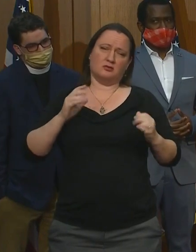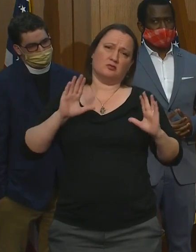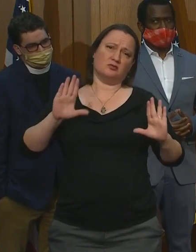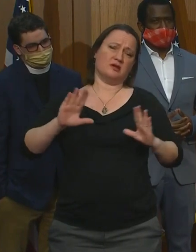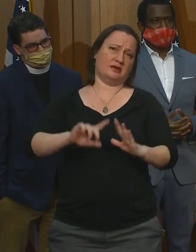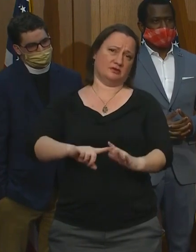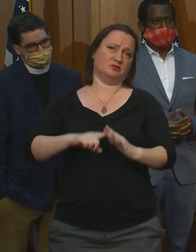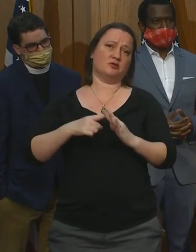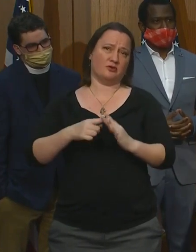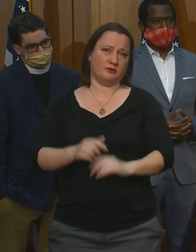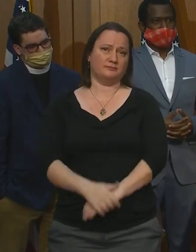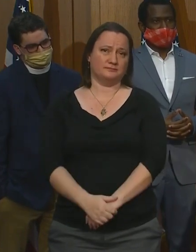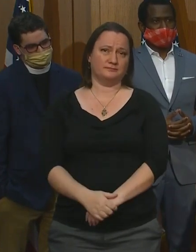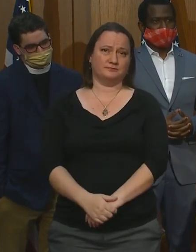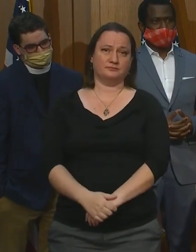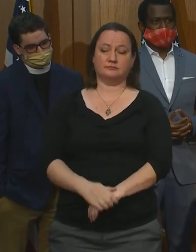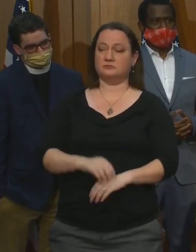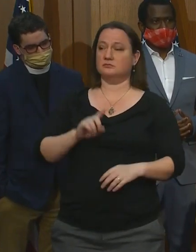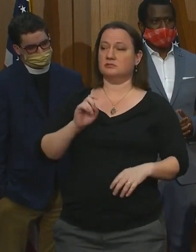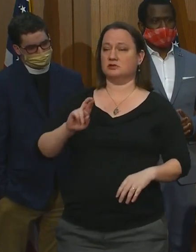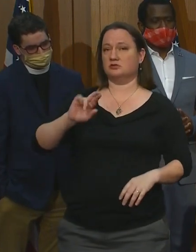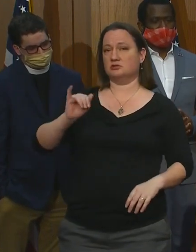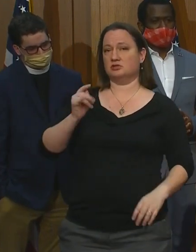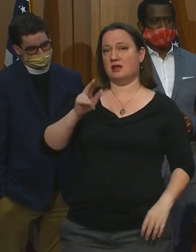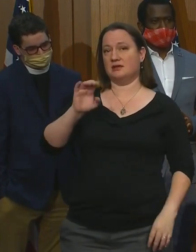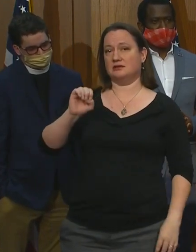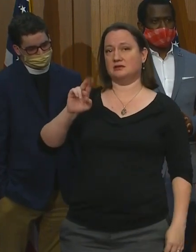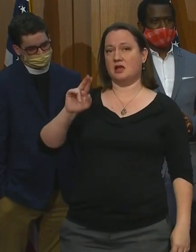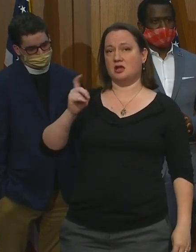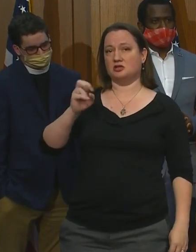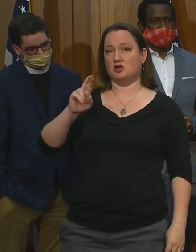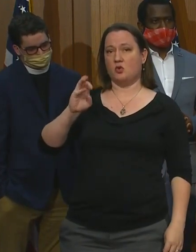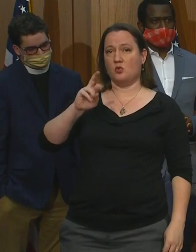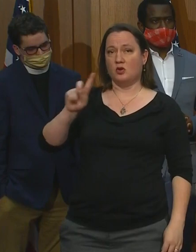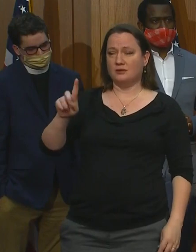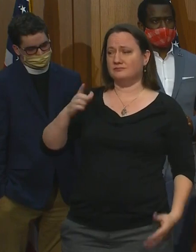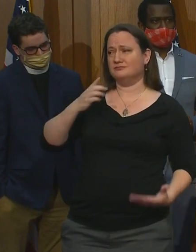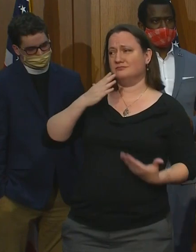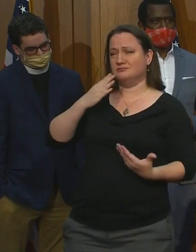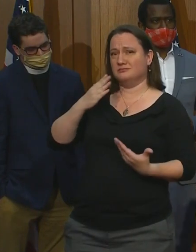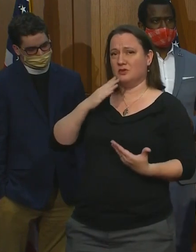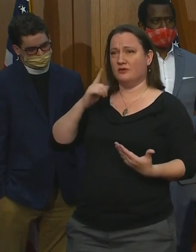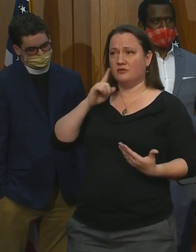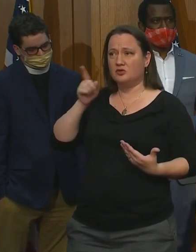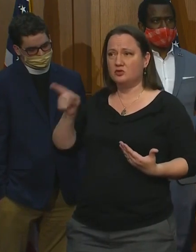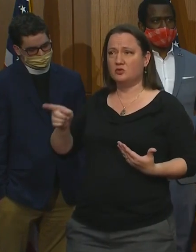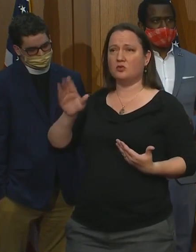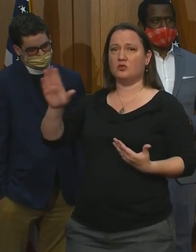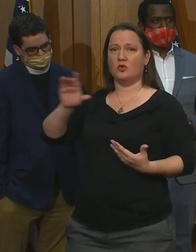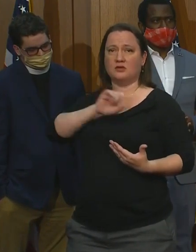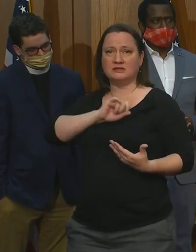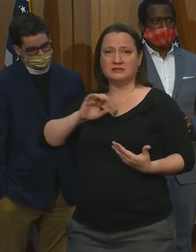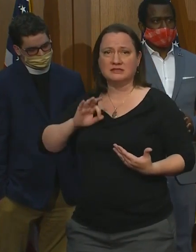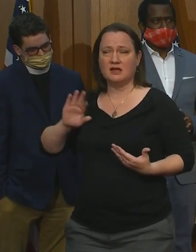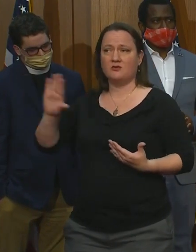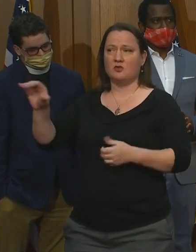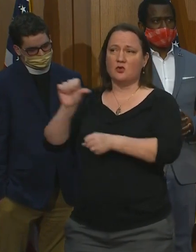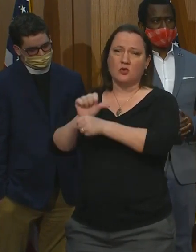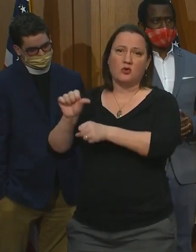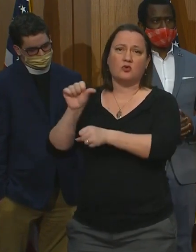IS A GREAT START. THANK YOU DR